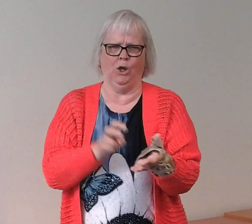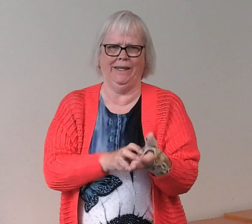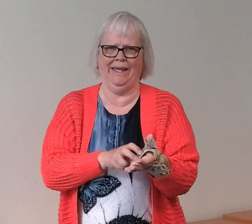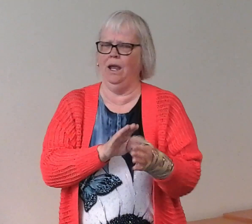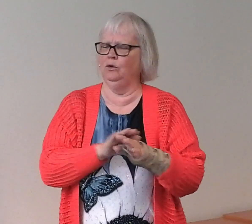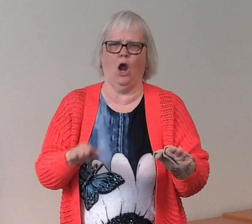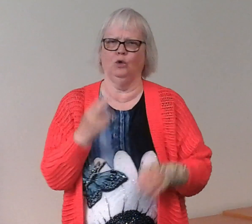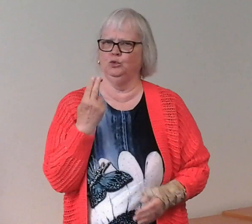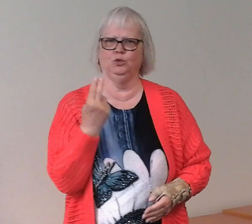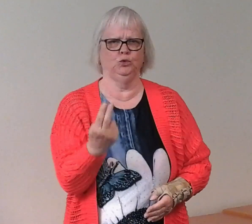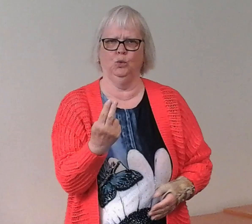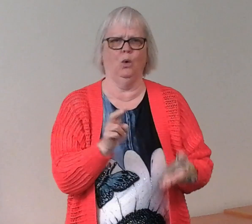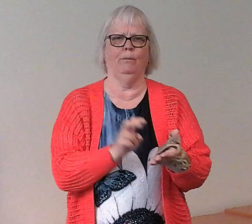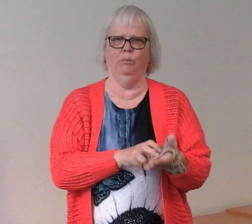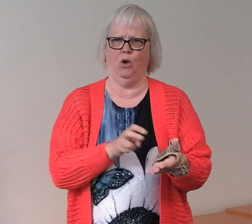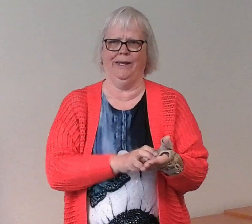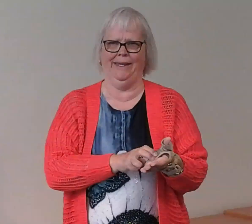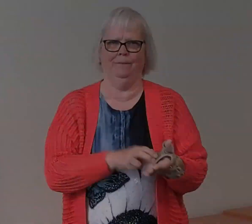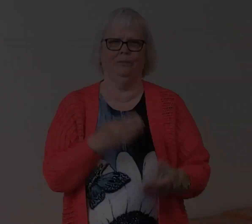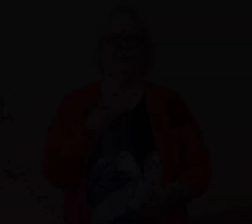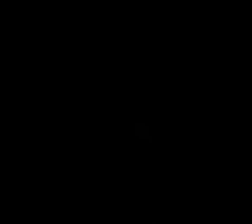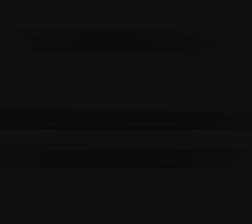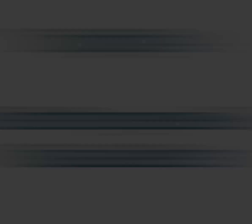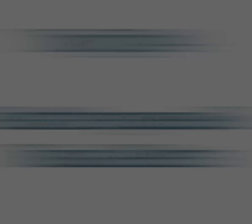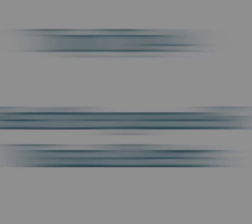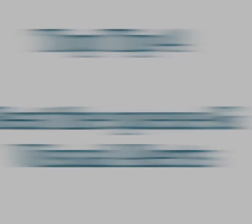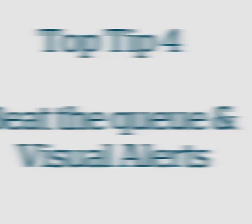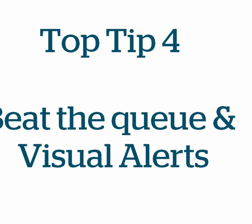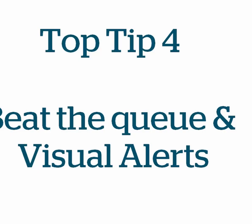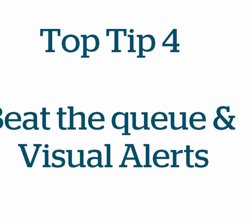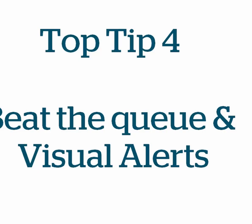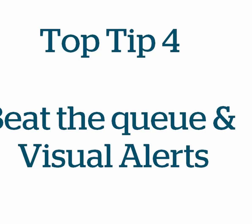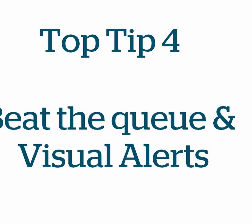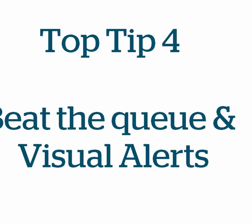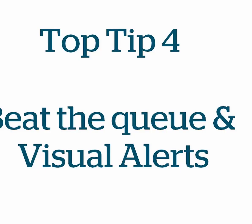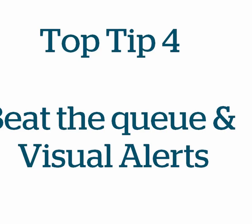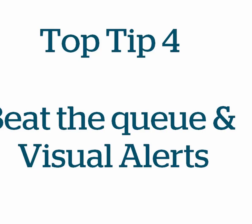one appointment so they can arrive in time please do not double book interpreters.